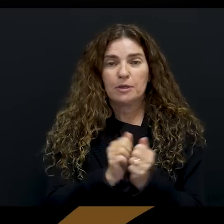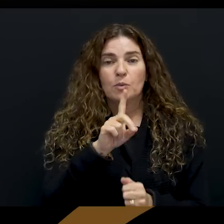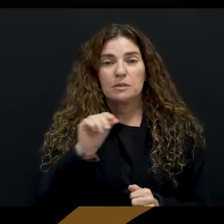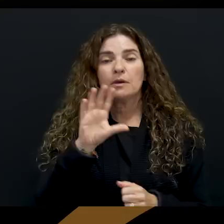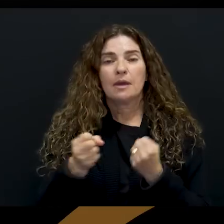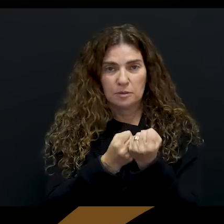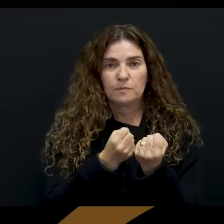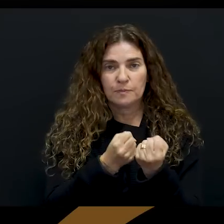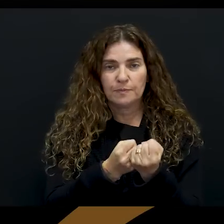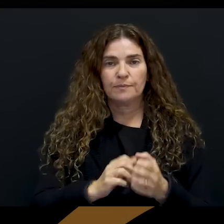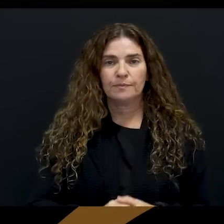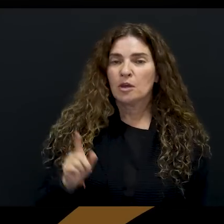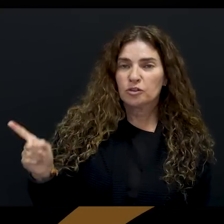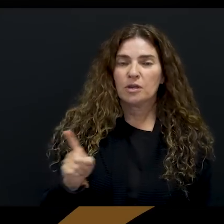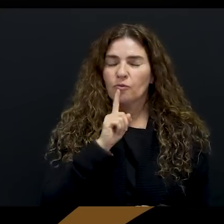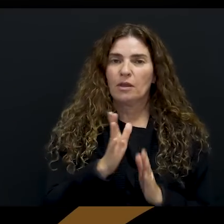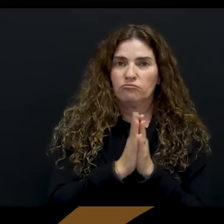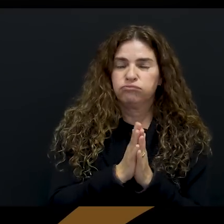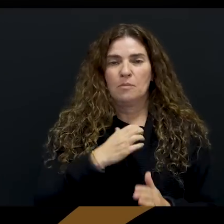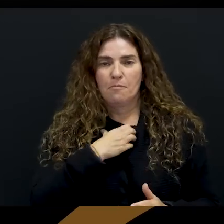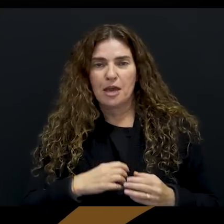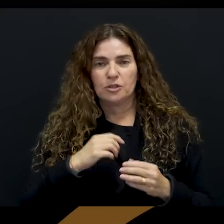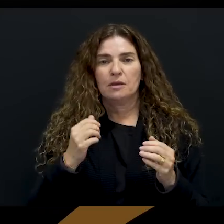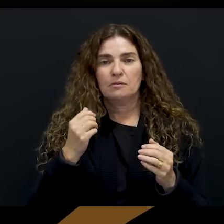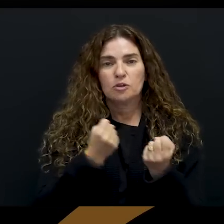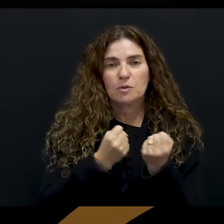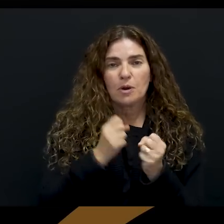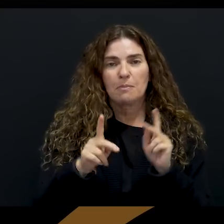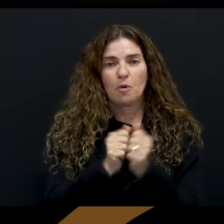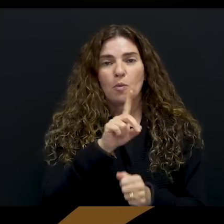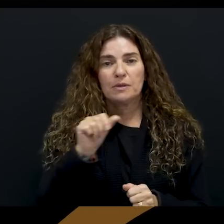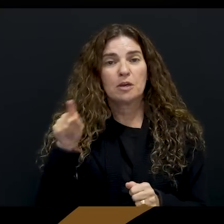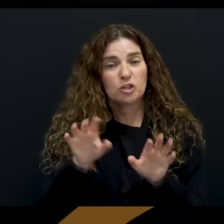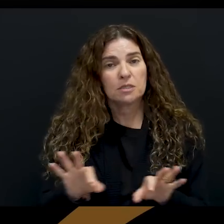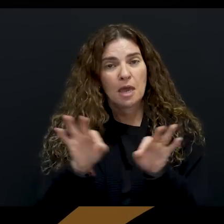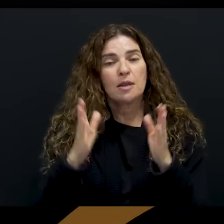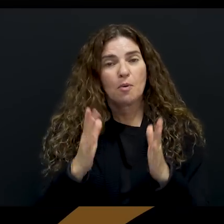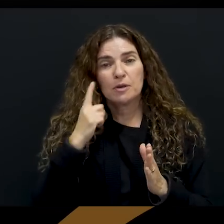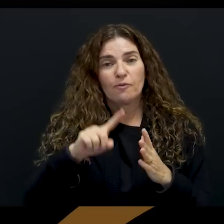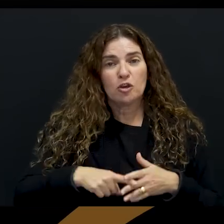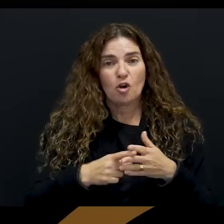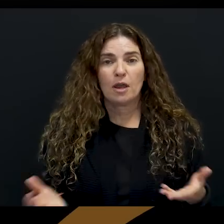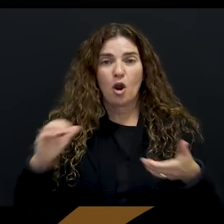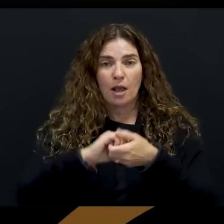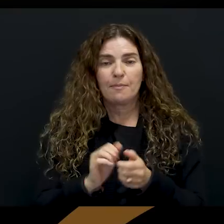As a passionate advocate for people with disabilities, Beth has been a key member of Kellanova’s pioneering collaboration